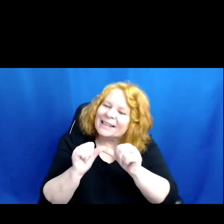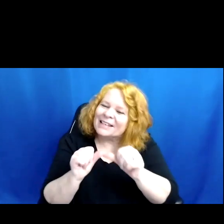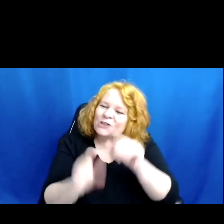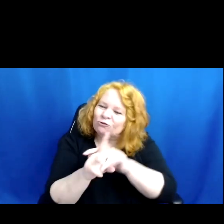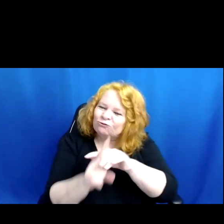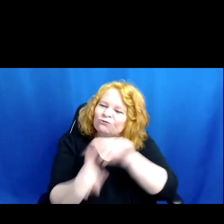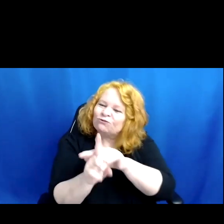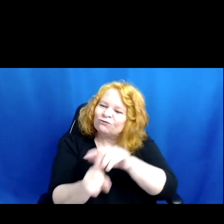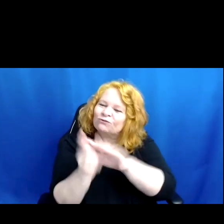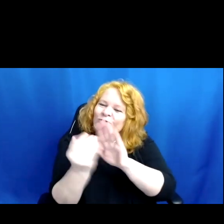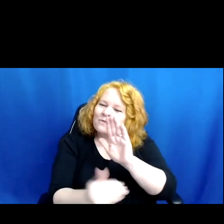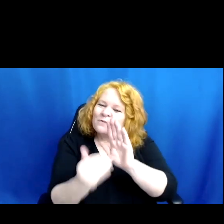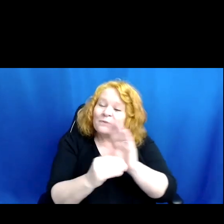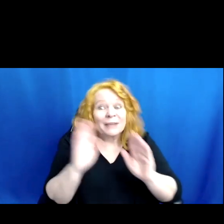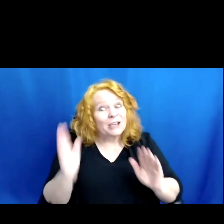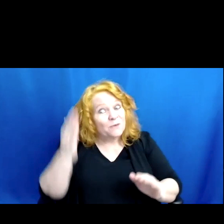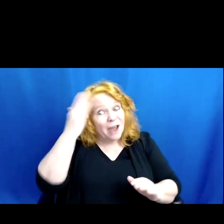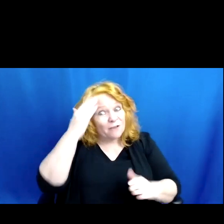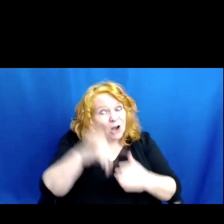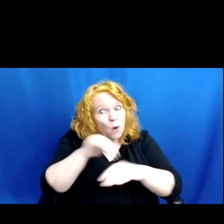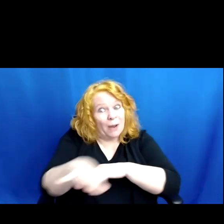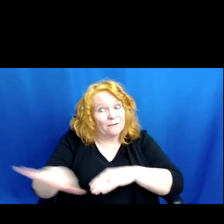when the moment it is where our children actually think actually there's Gwyn.